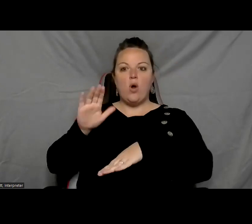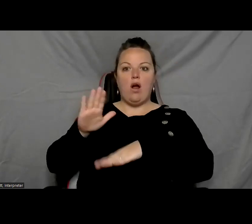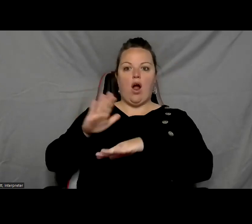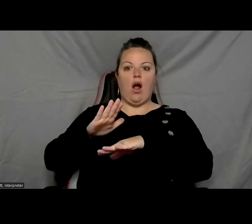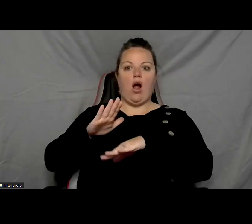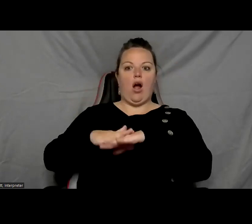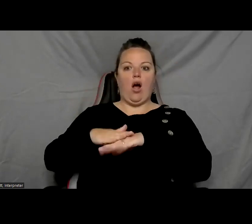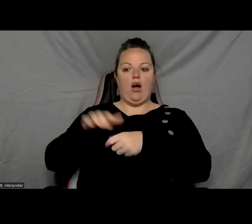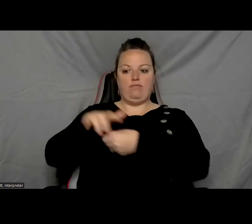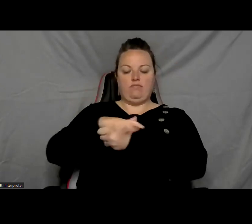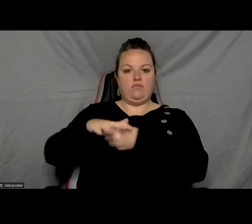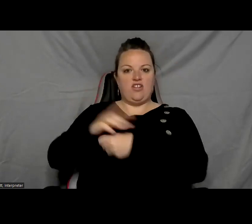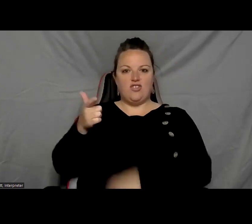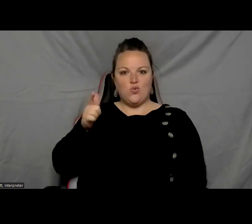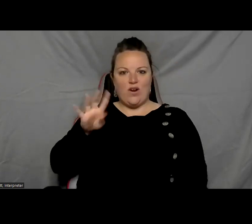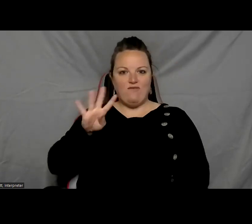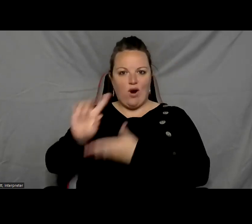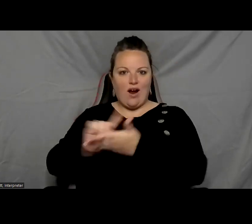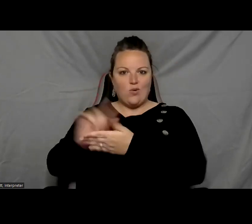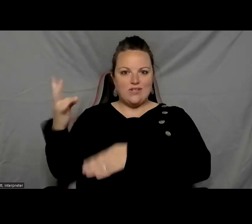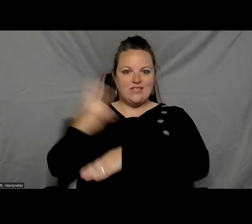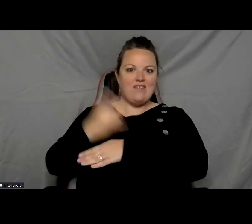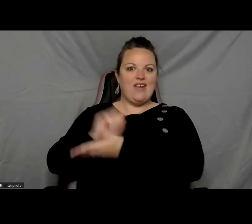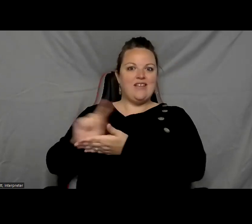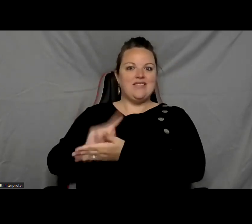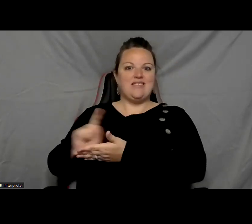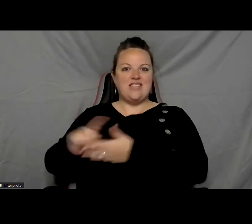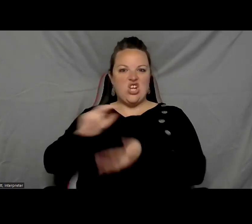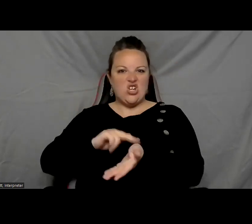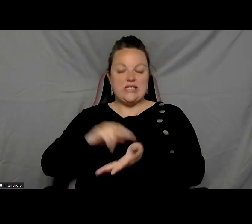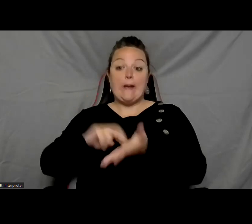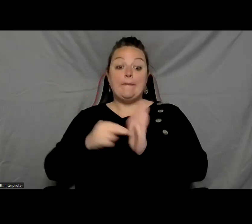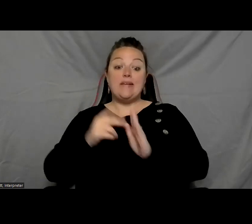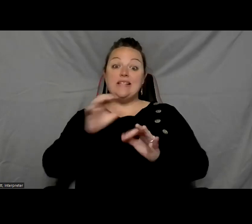So what that means is our staff need to be trained by and work closely with our overseeing